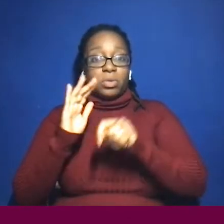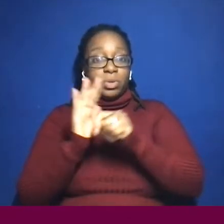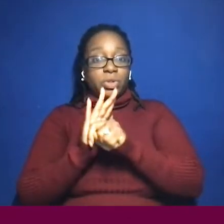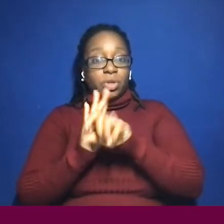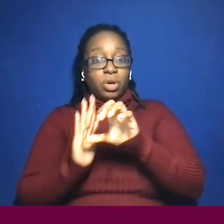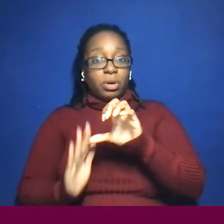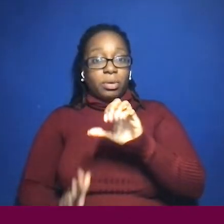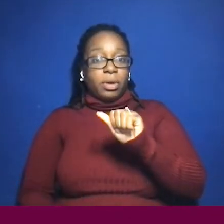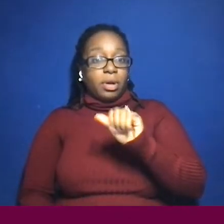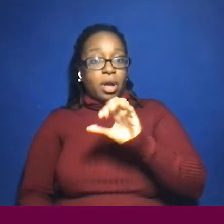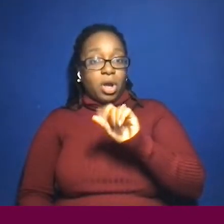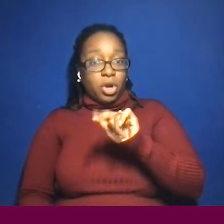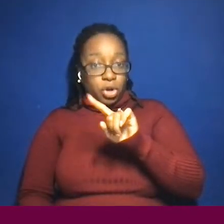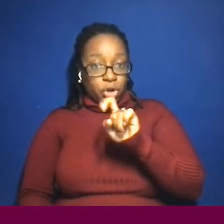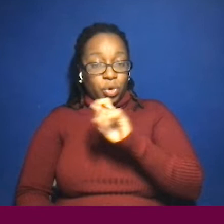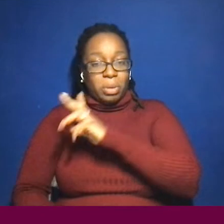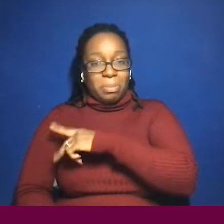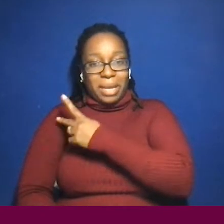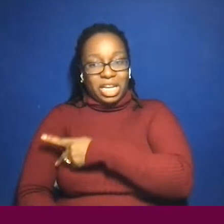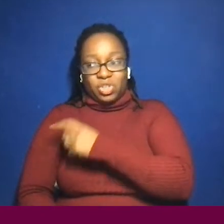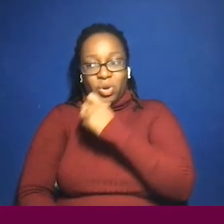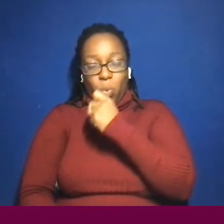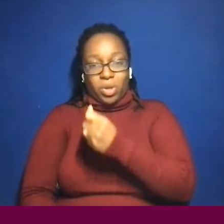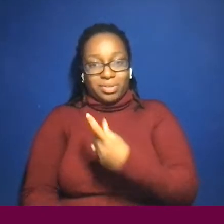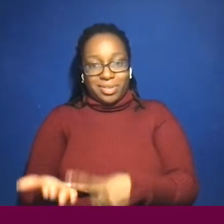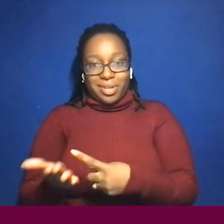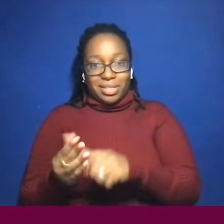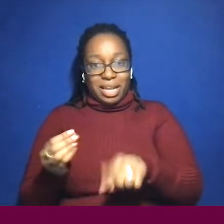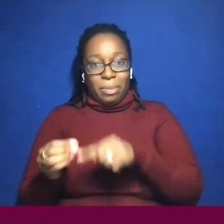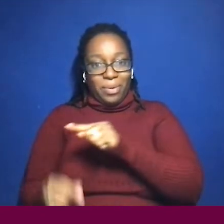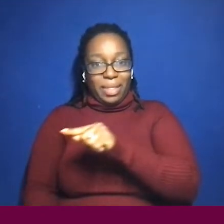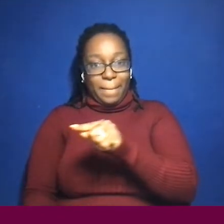were not even in the discussion because the main hospital controlled all the facilities,